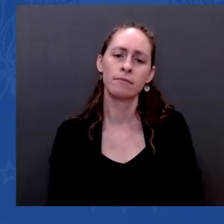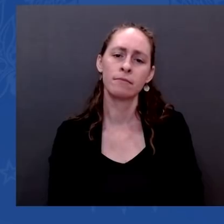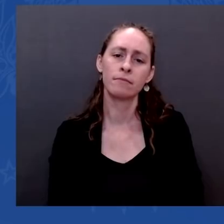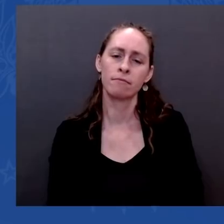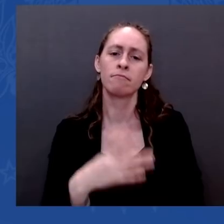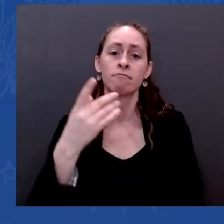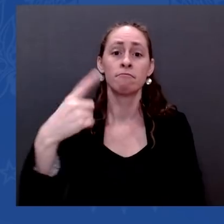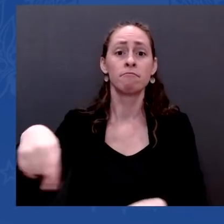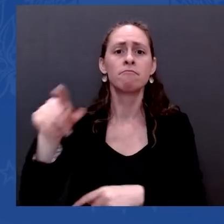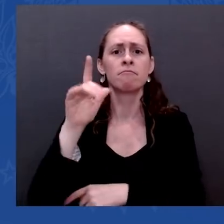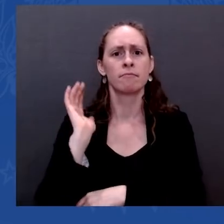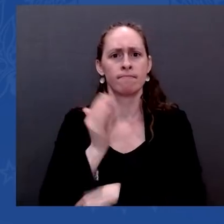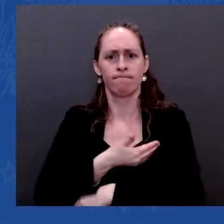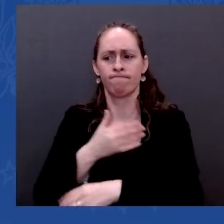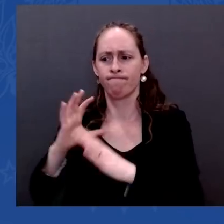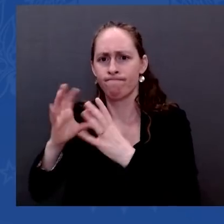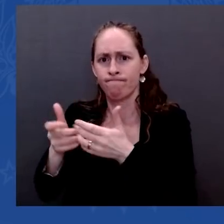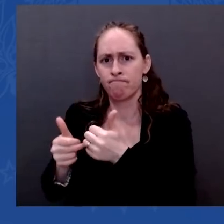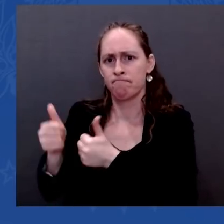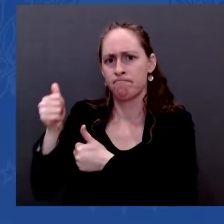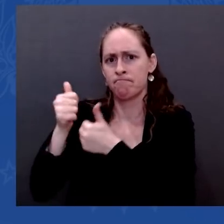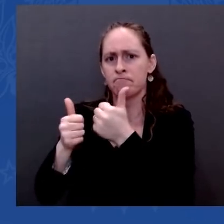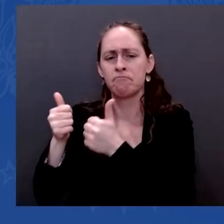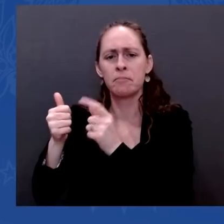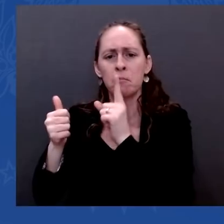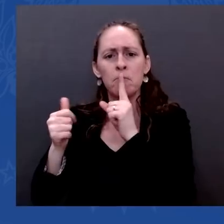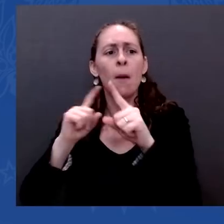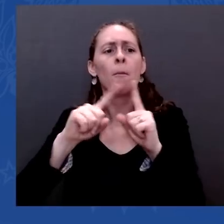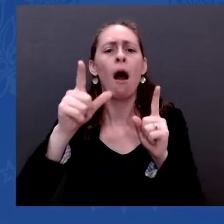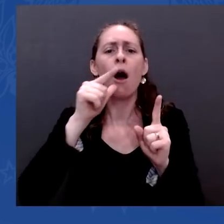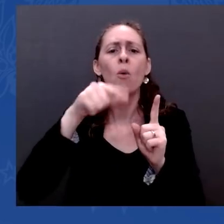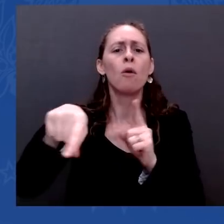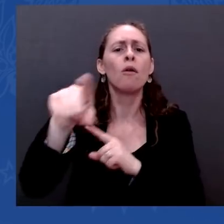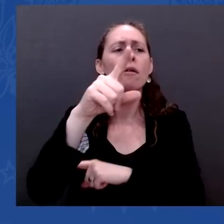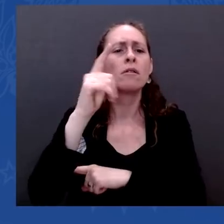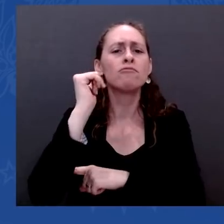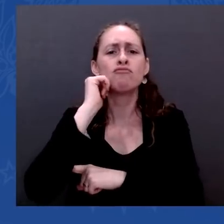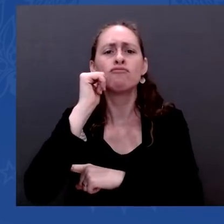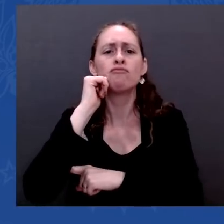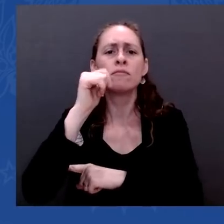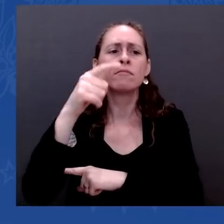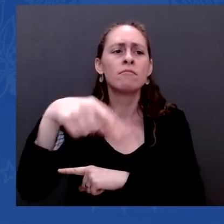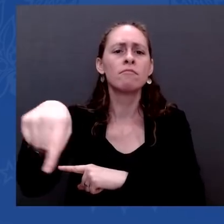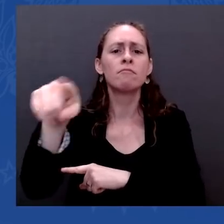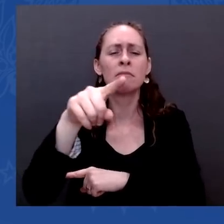if in fact they did invade. And there's no need for that. And I -- if I were they -- if I had anyone there, I'd say leave.